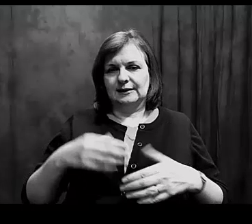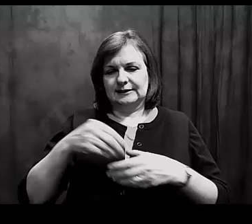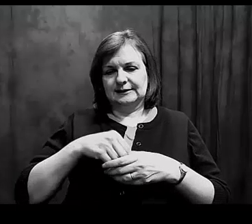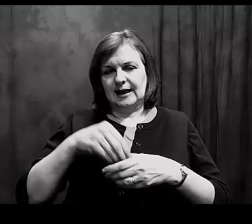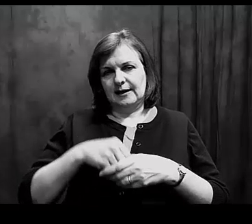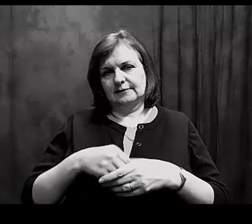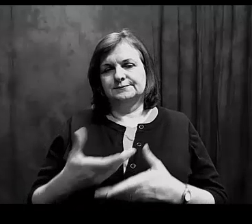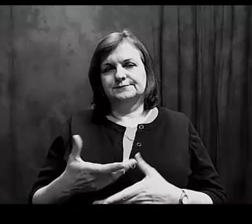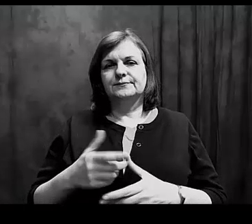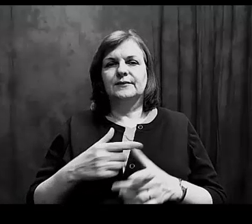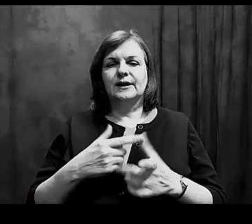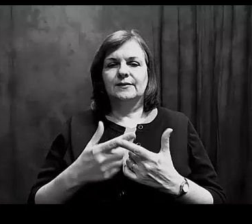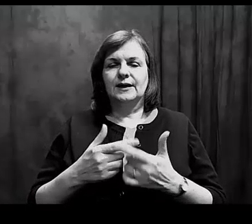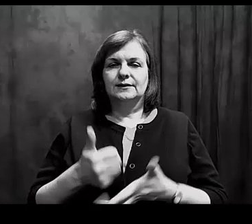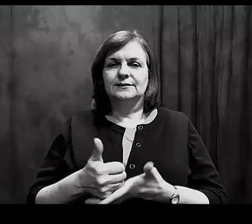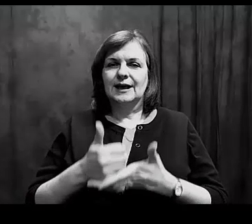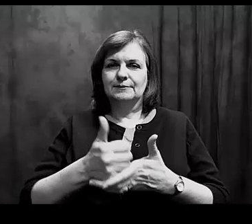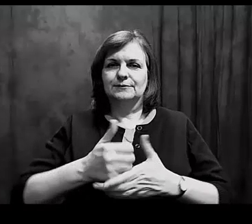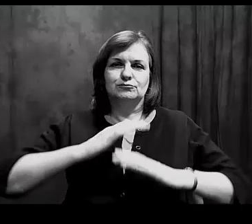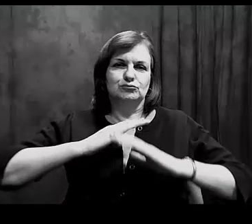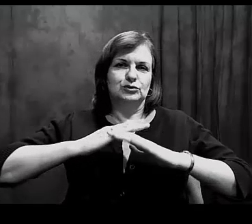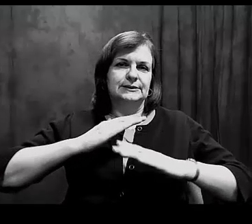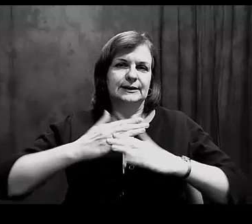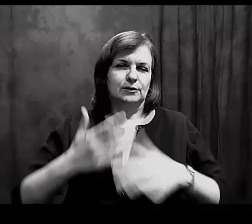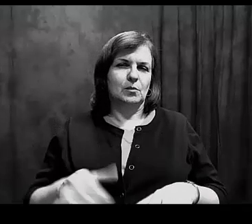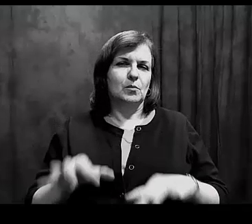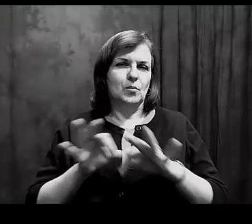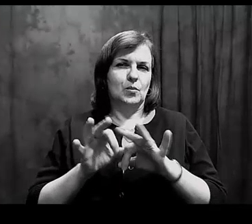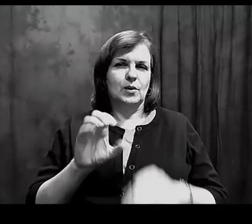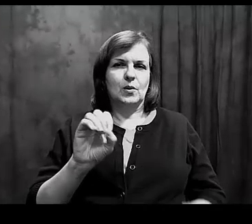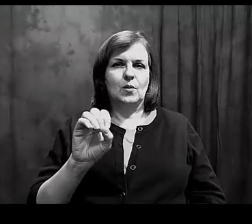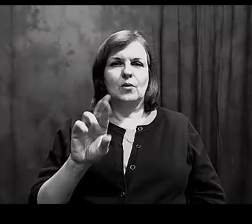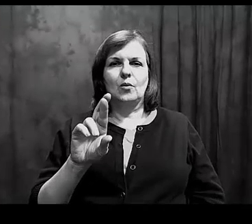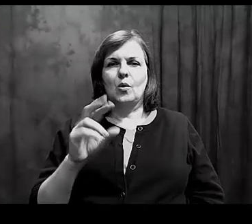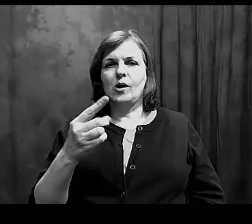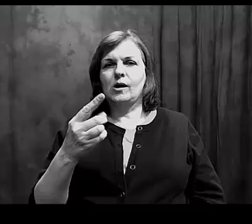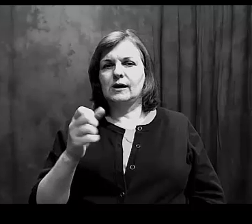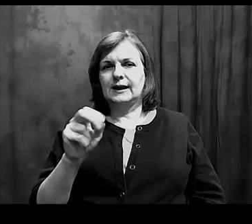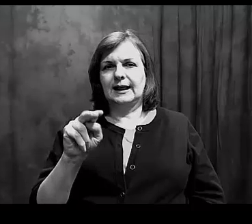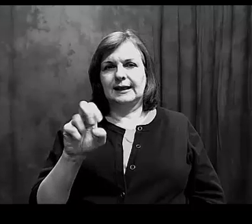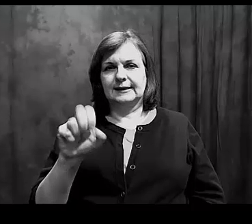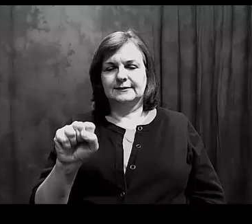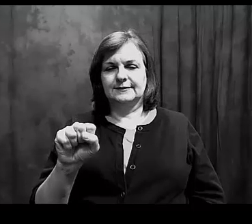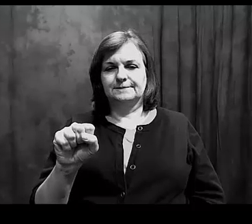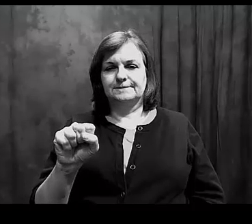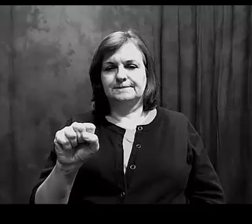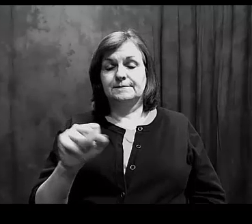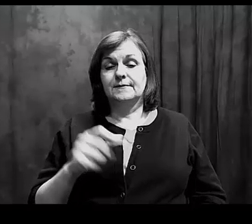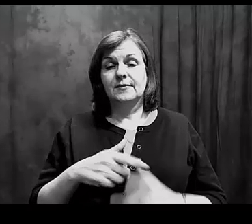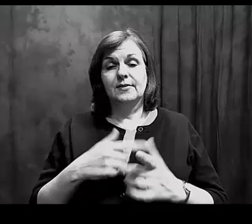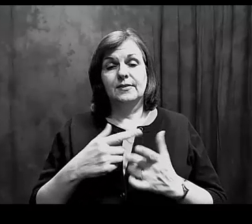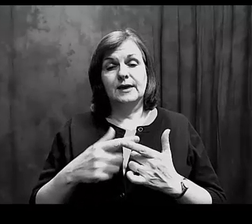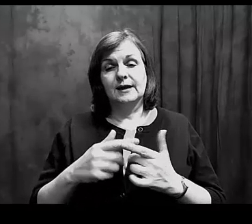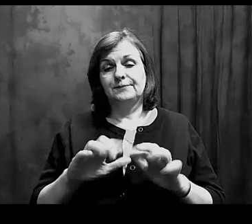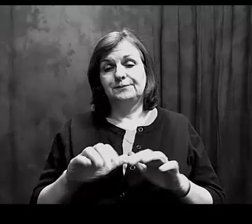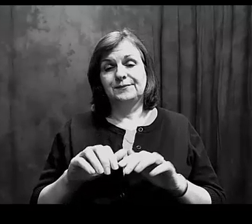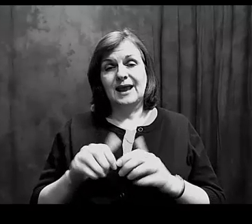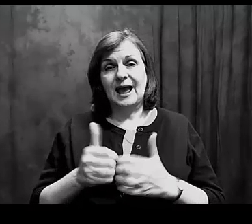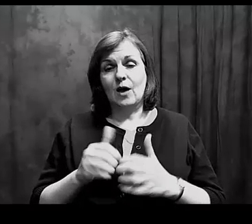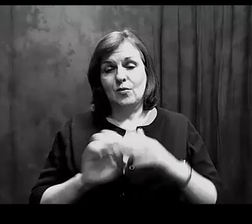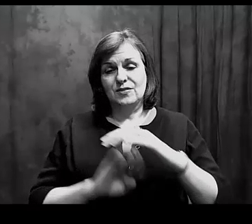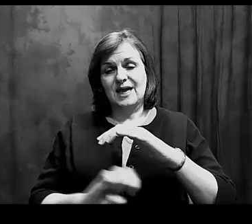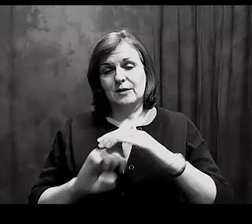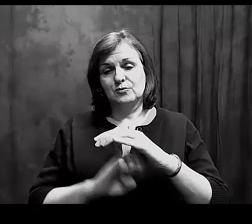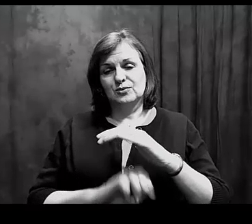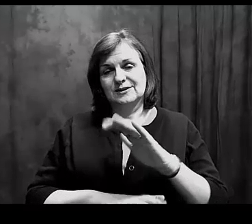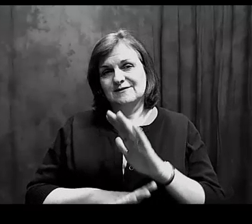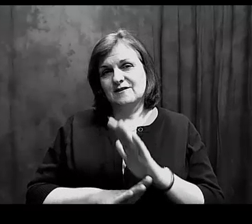this body cavity will become important this helps us divide out the body internally